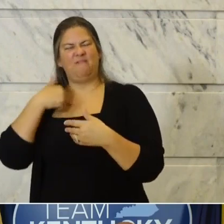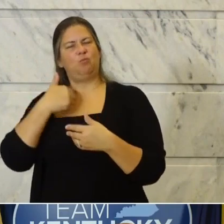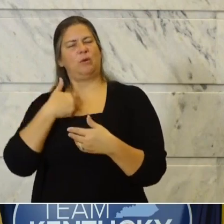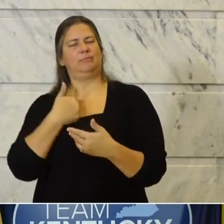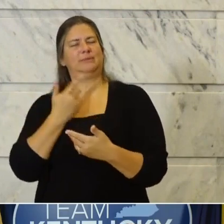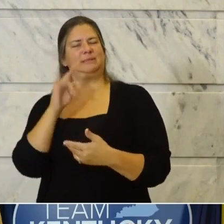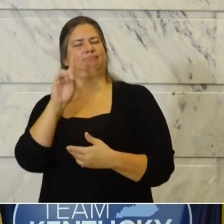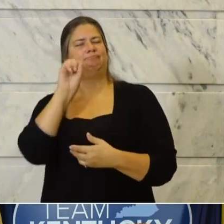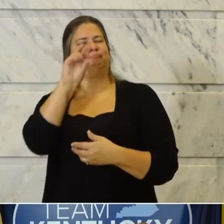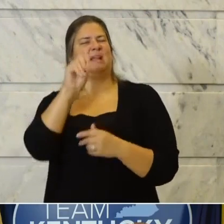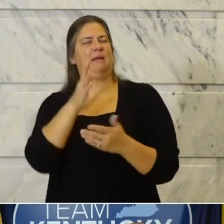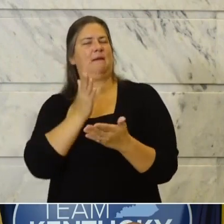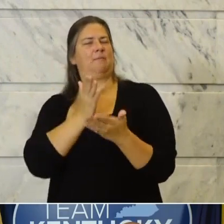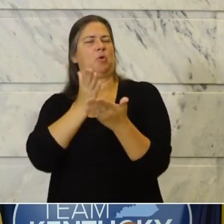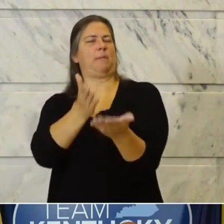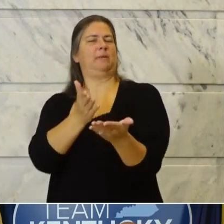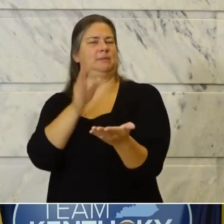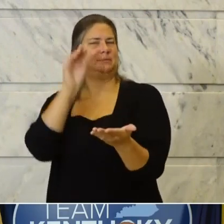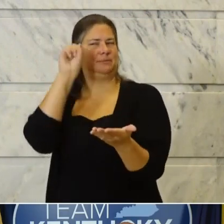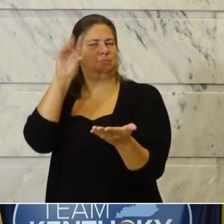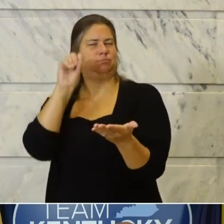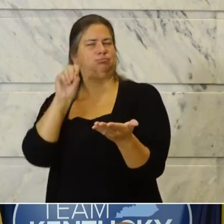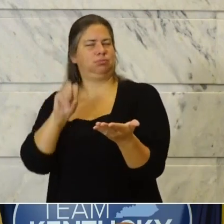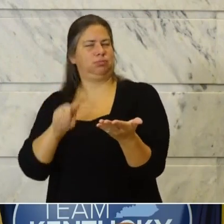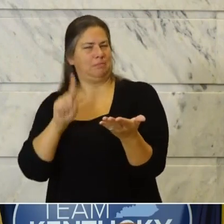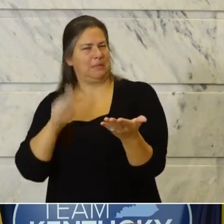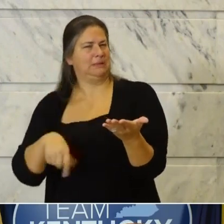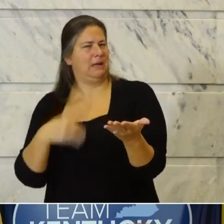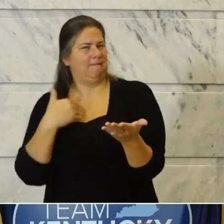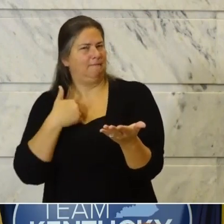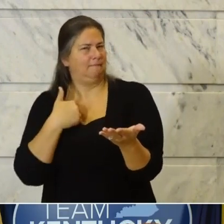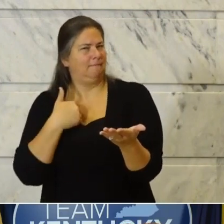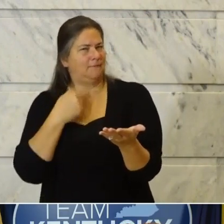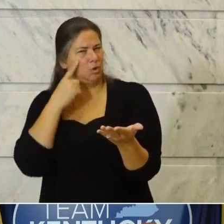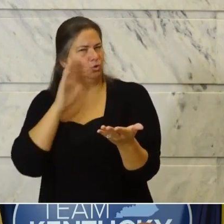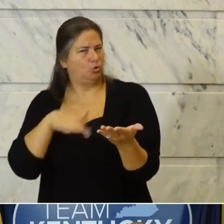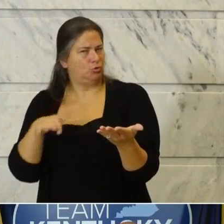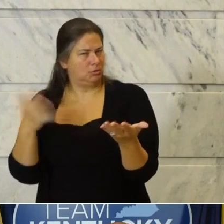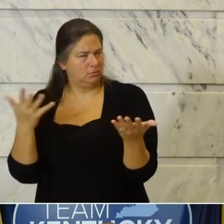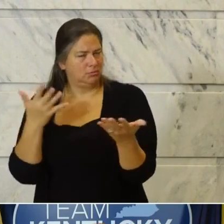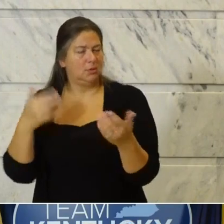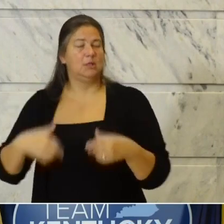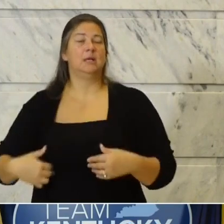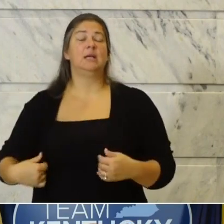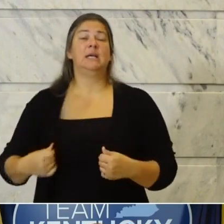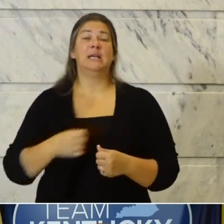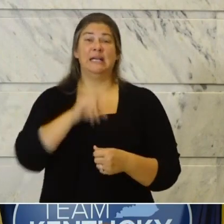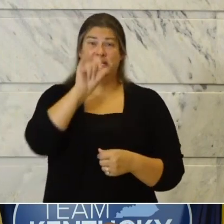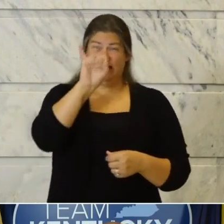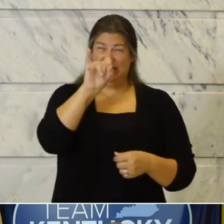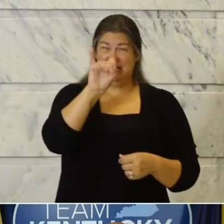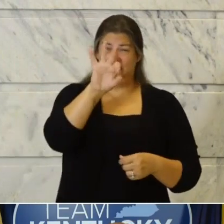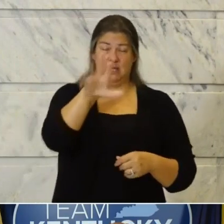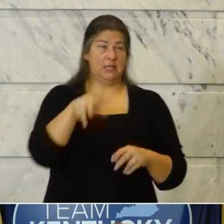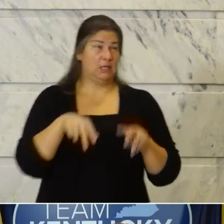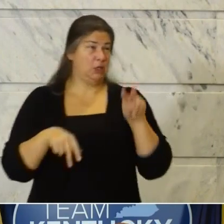a number of things that are listed there for possible consideration. If you hit red, though, if you look at eight o'clock on Thursday night and